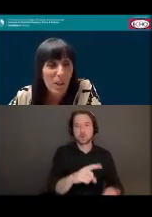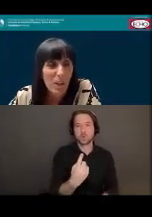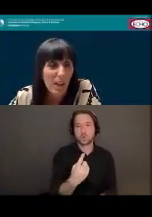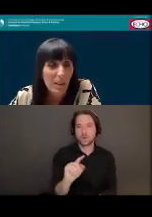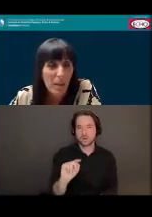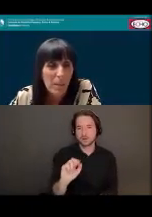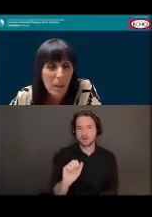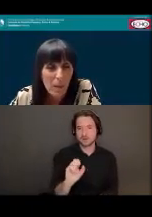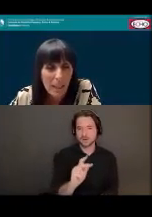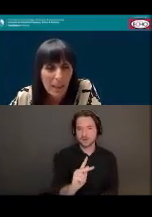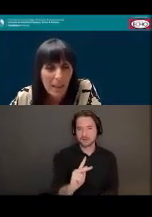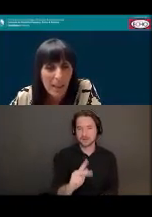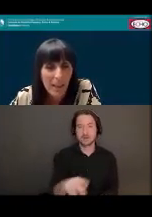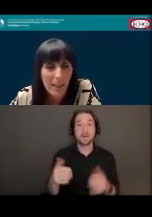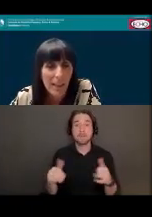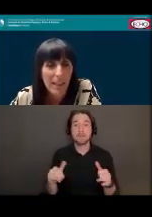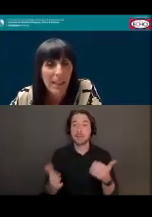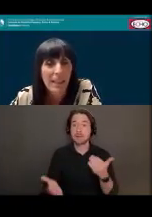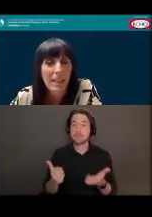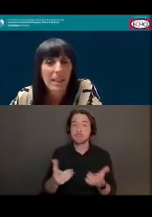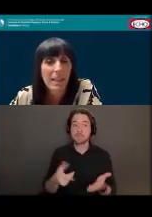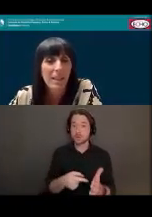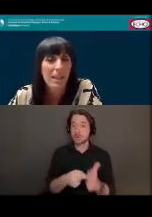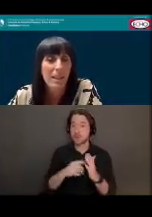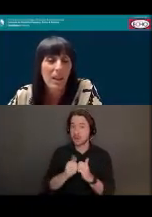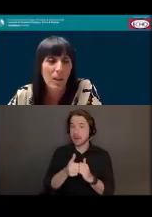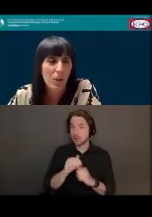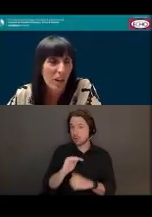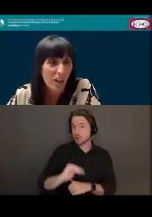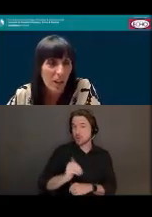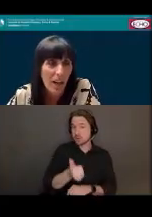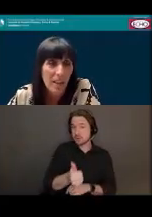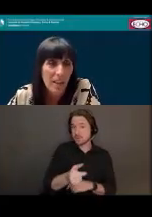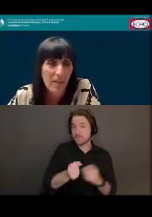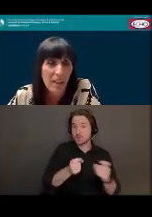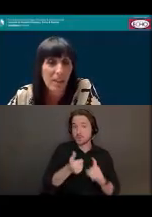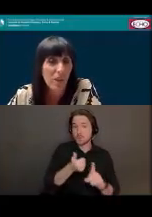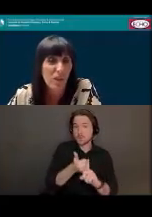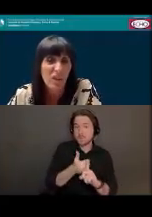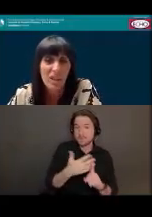child might be regulating it a structured activity shows us